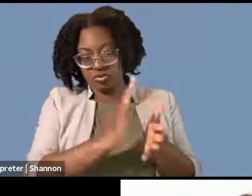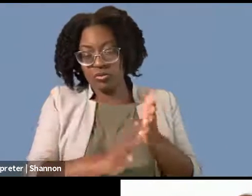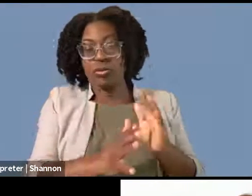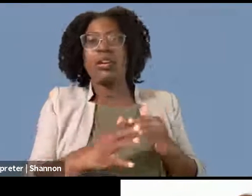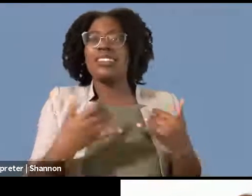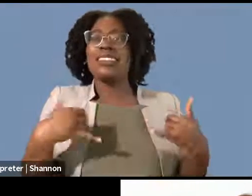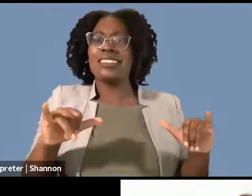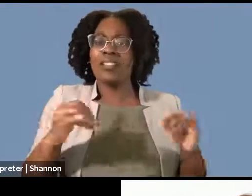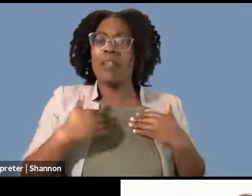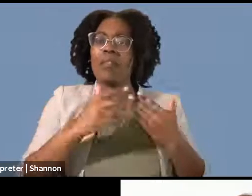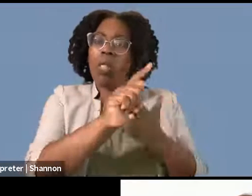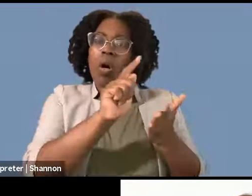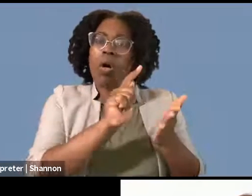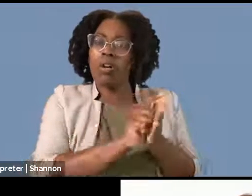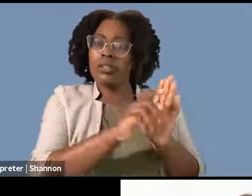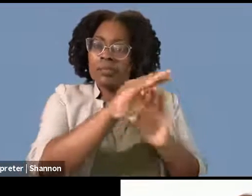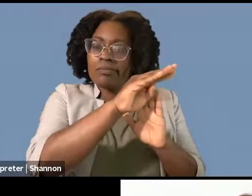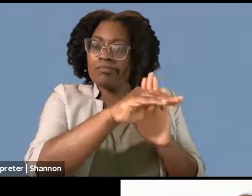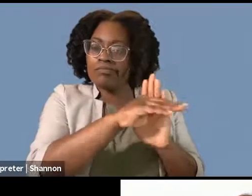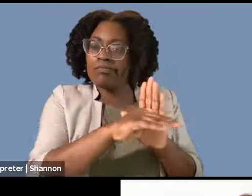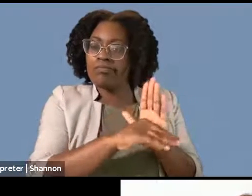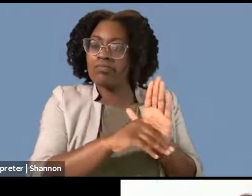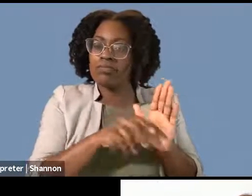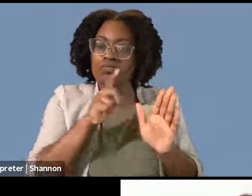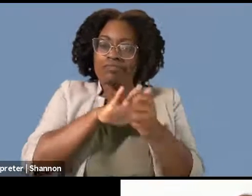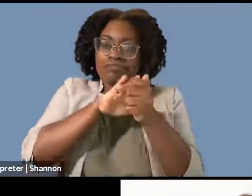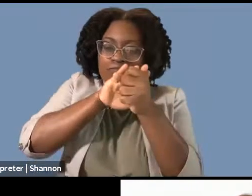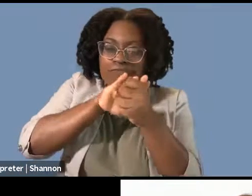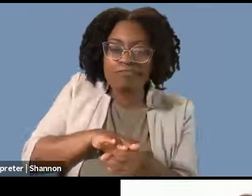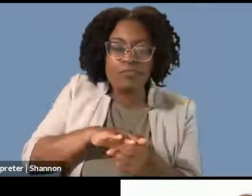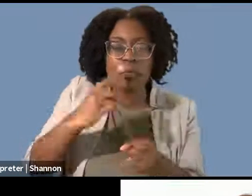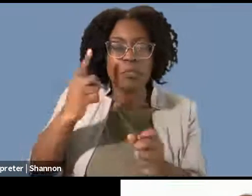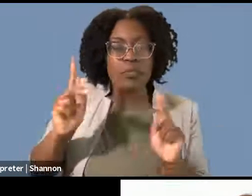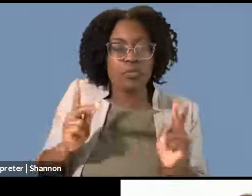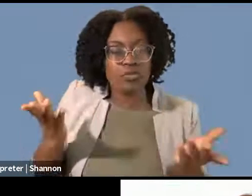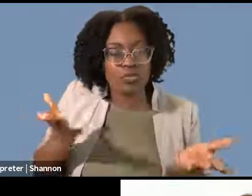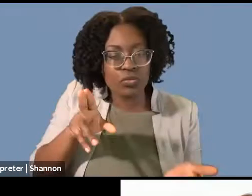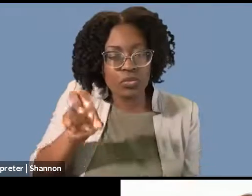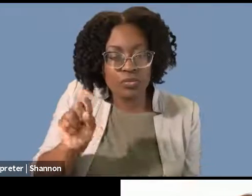going more after World War II. You will hear the story of the empire wind rush which the first